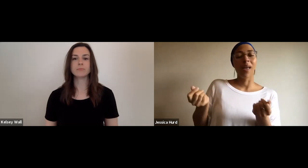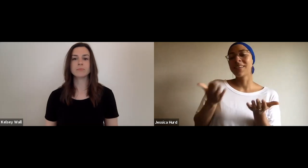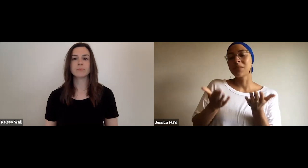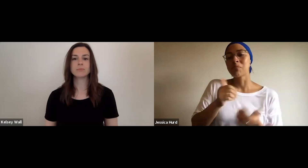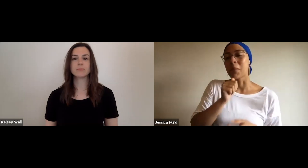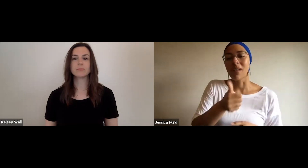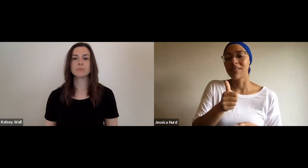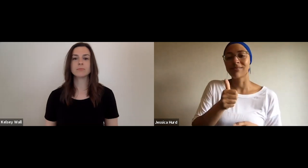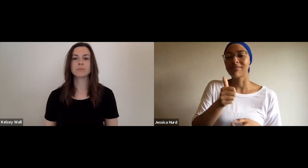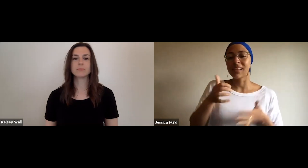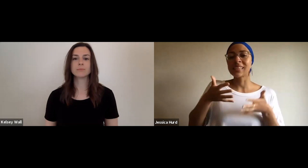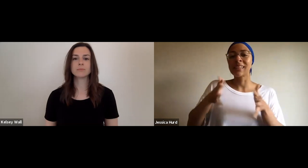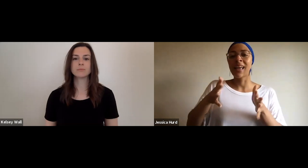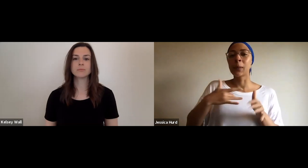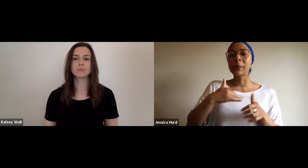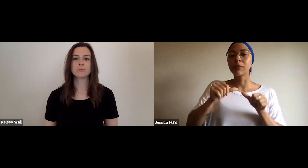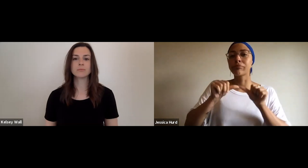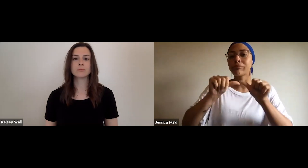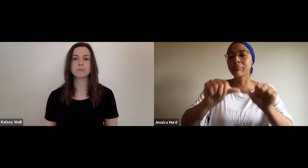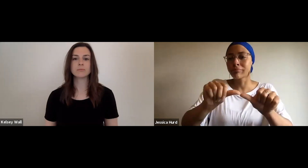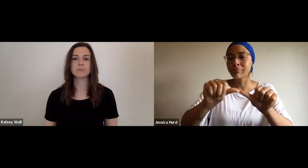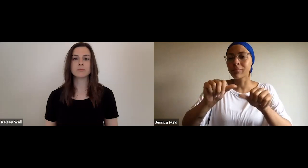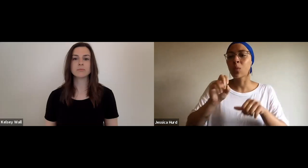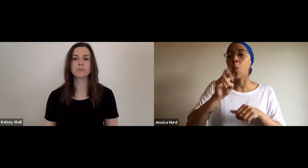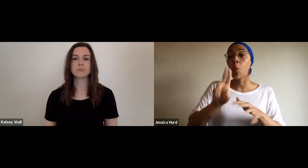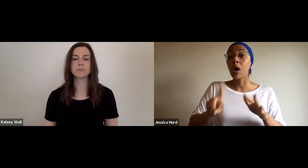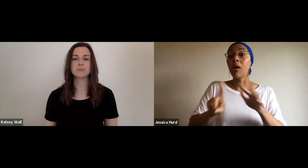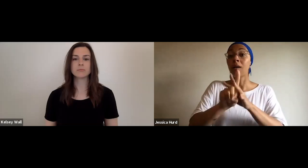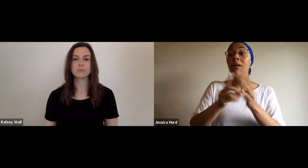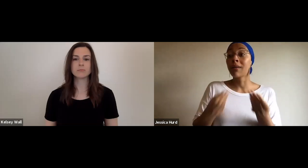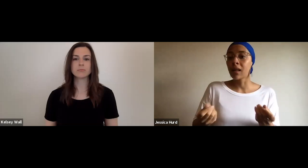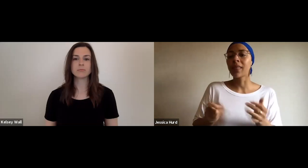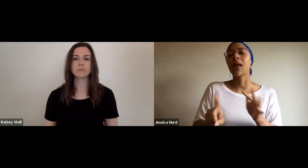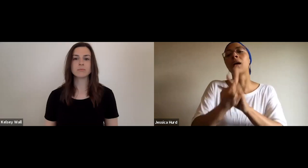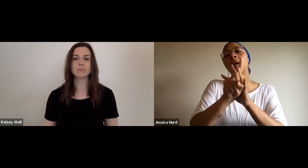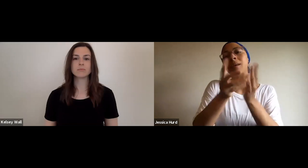because I already have those internal stressors and triggers, my anxiety continues.